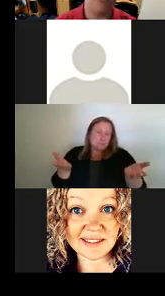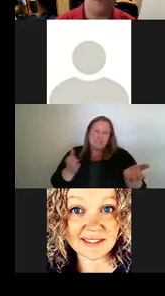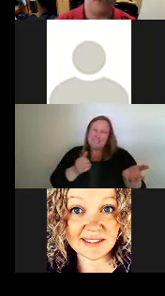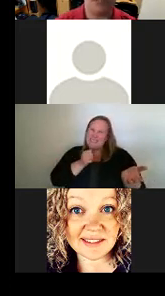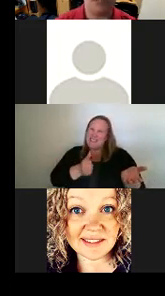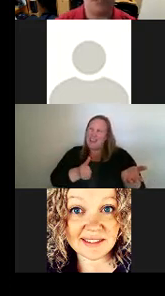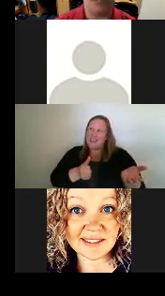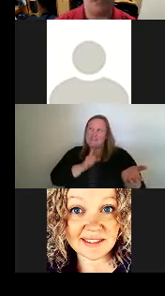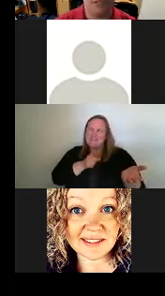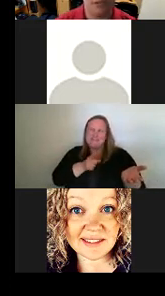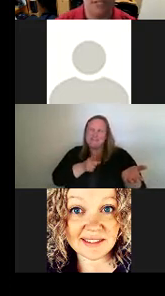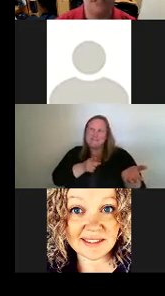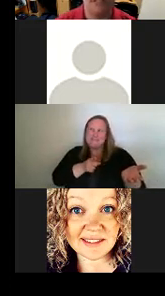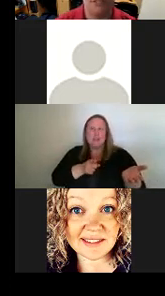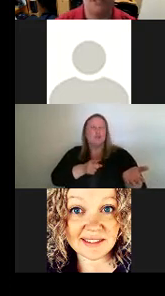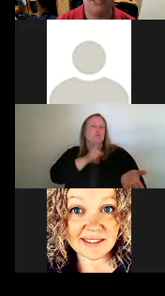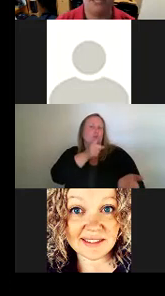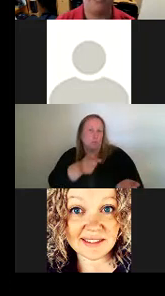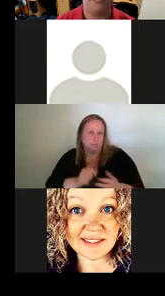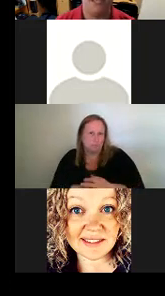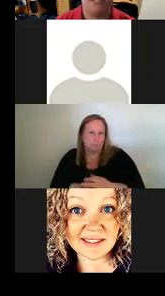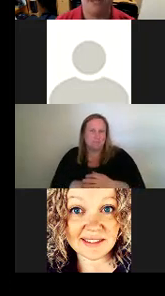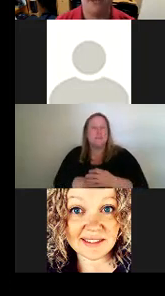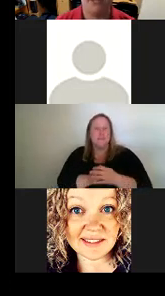THERE IS SUCH A THING AS A MONITOR THAT IS TOO LARGE.